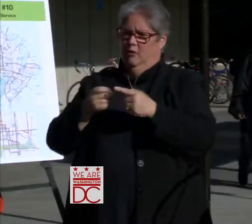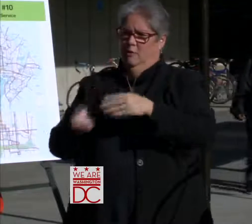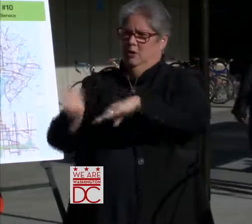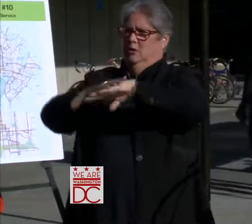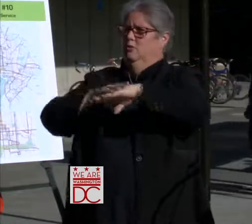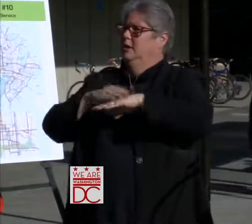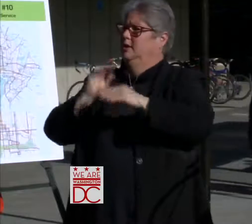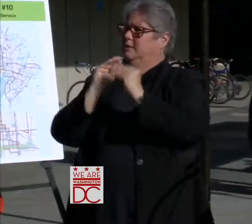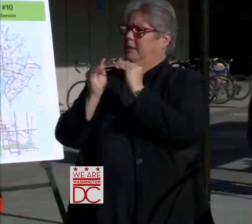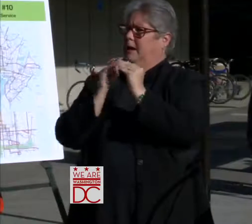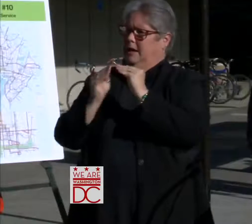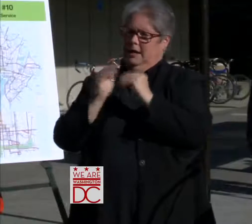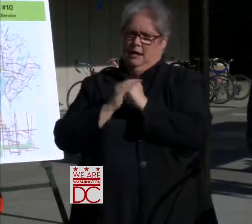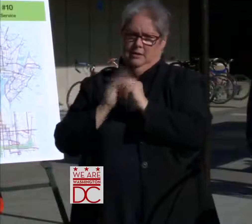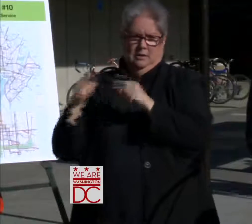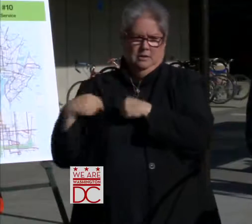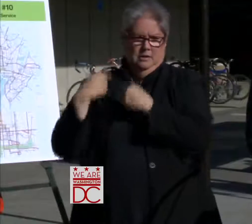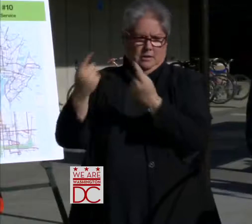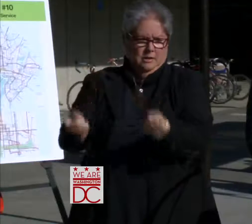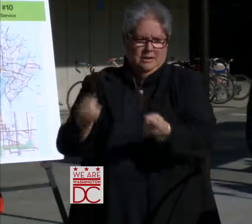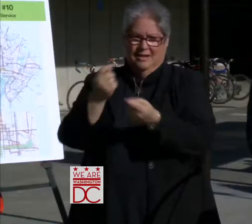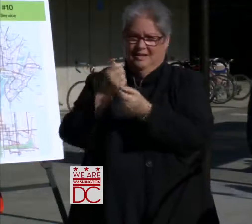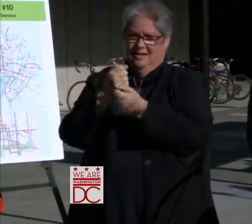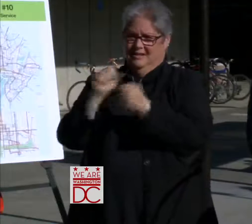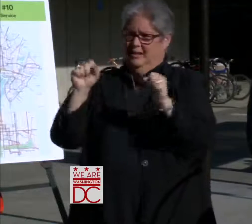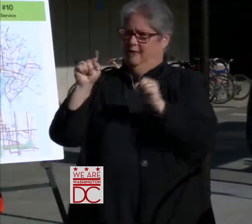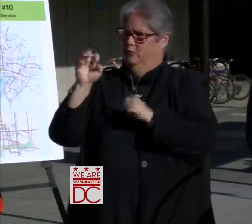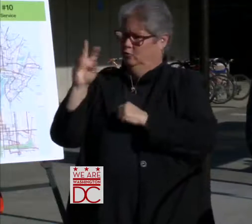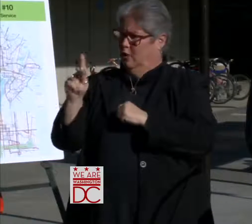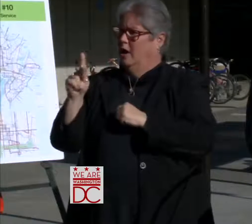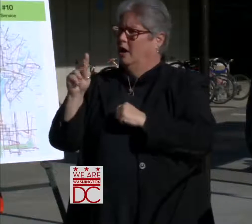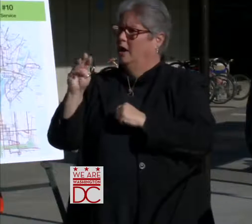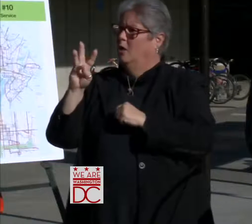MAINTENANCE. OVER THE COURSE OF THE SAFETRACK SURGES WMATA HAS BECOME MORE